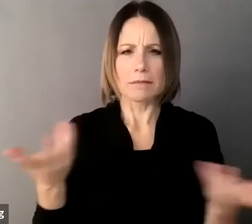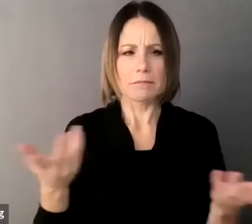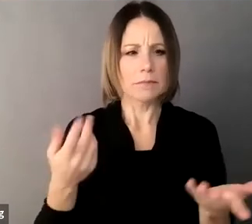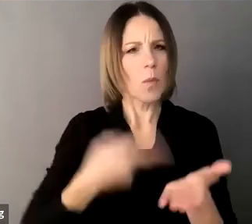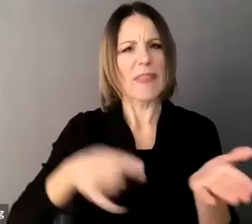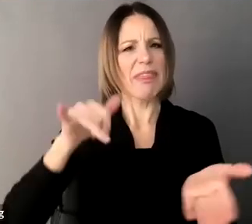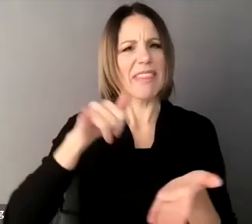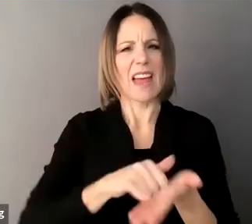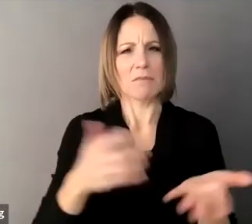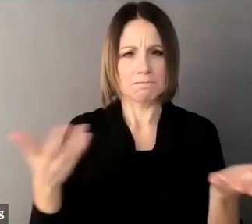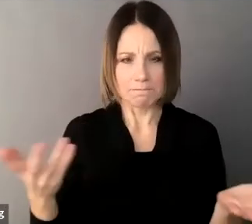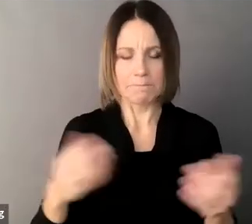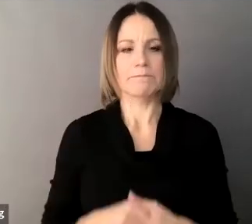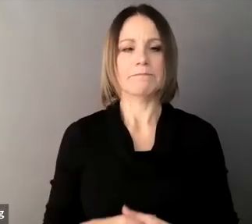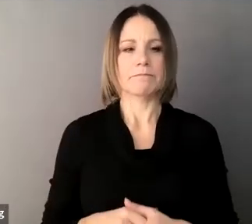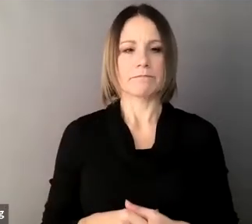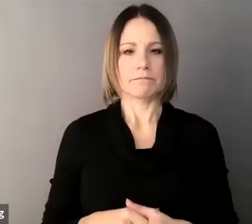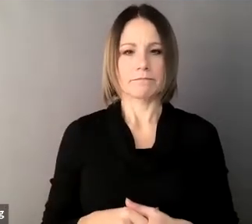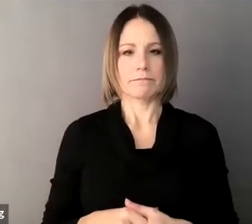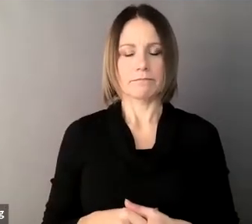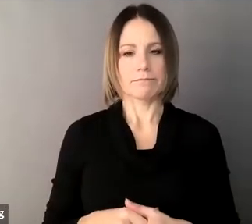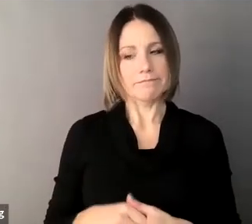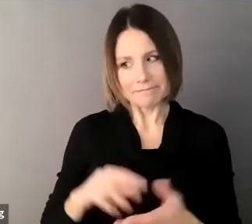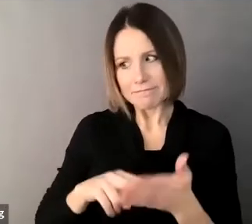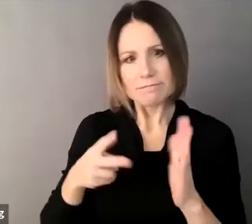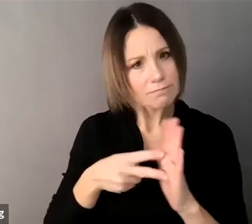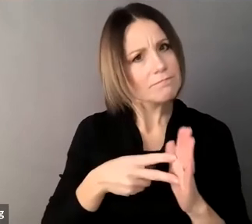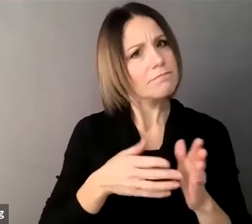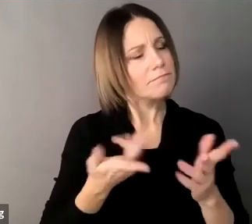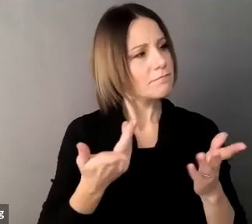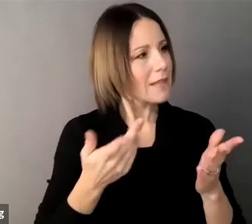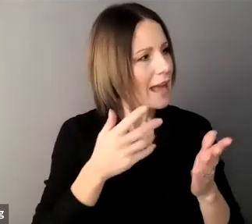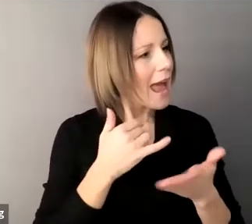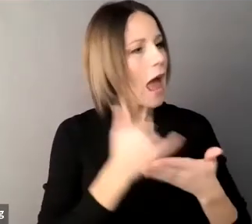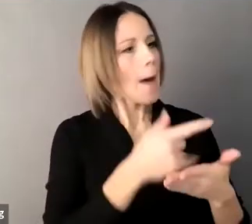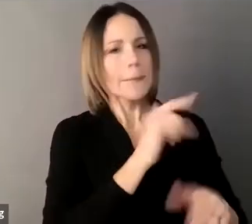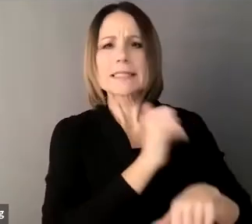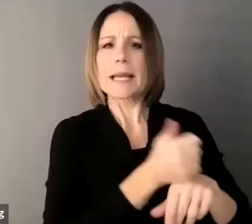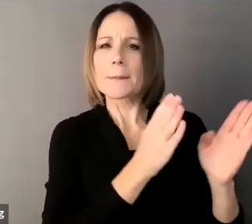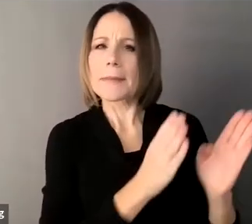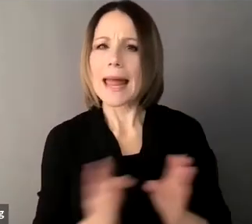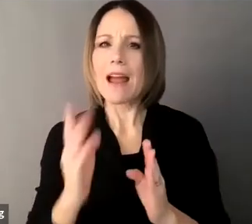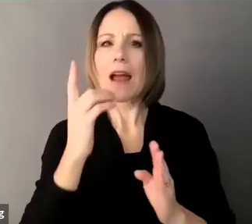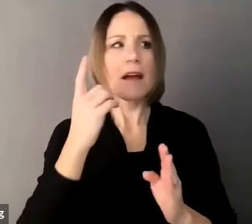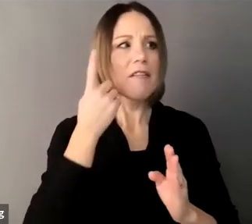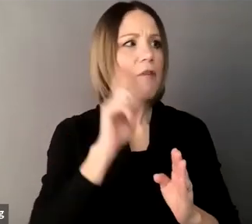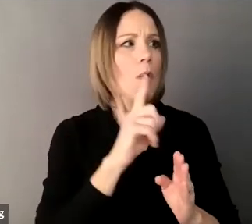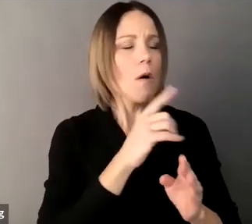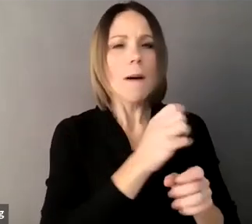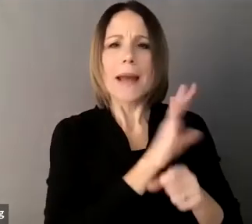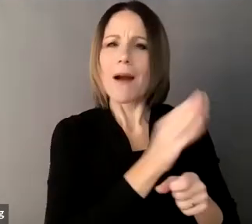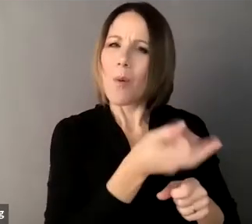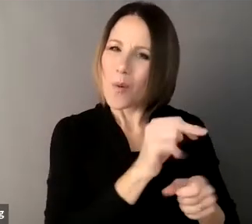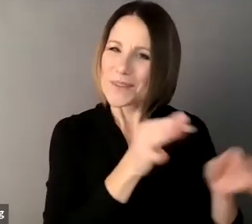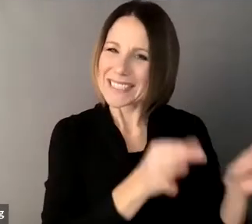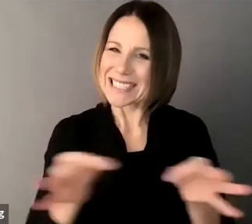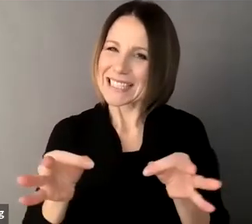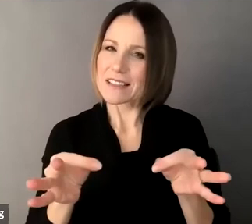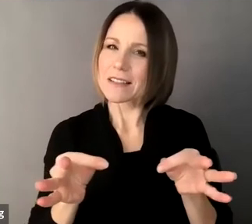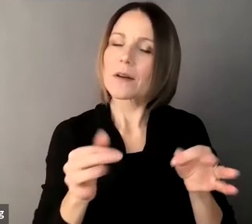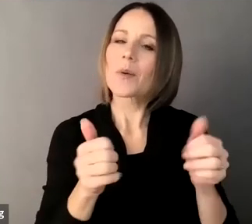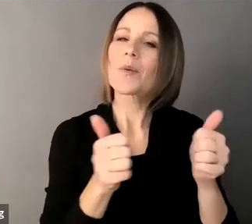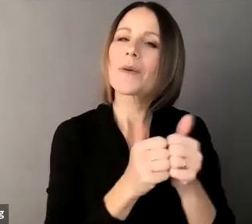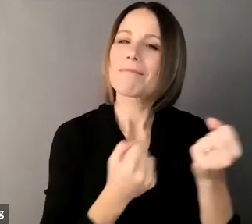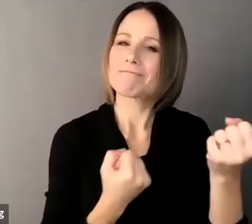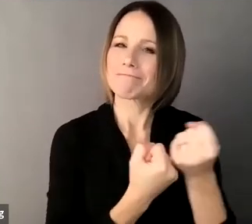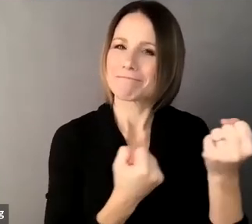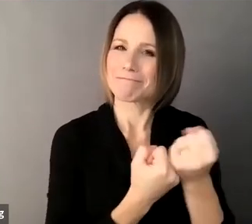plan for people to make their own decisions with help